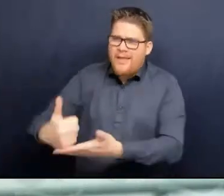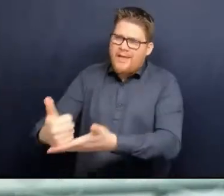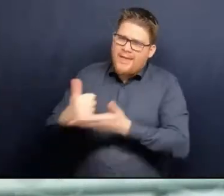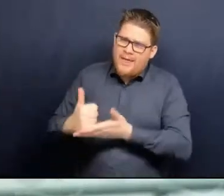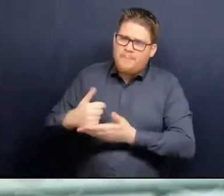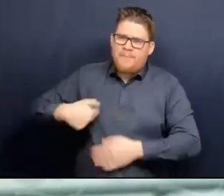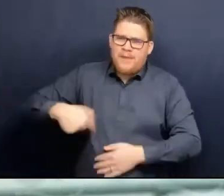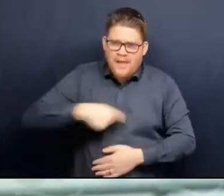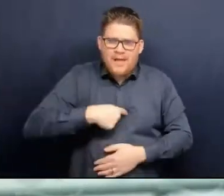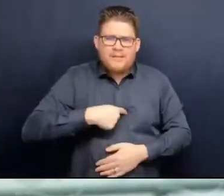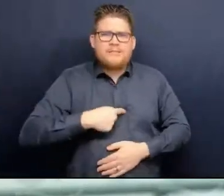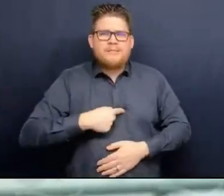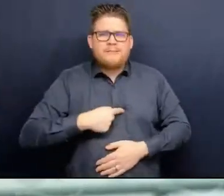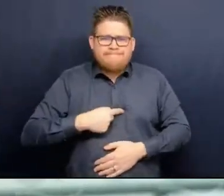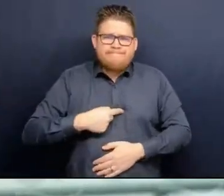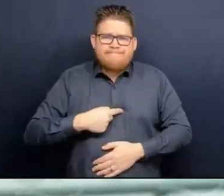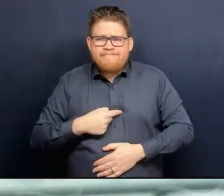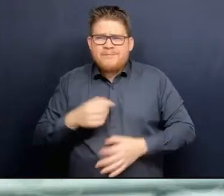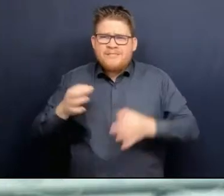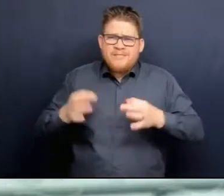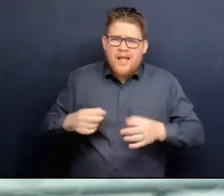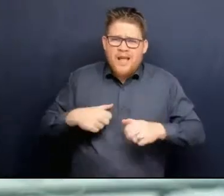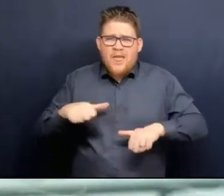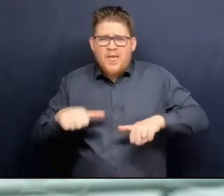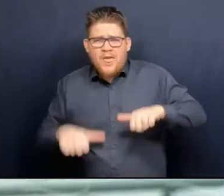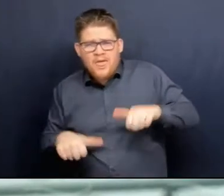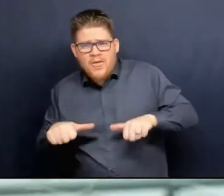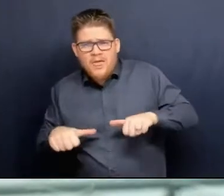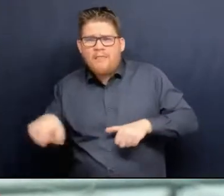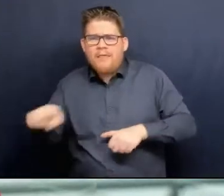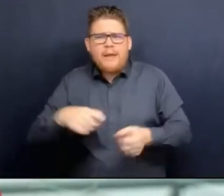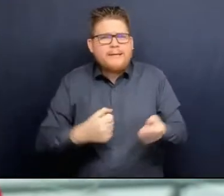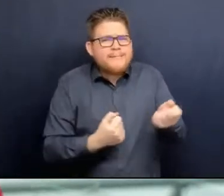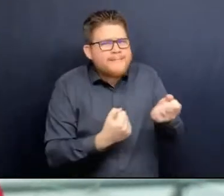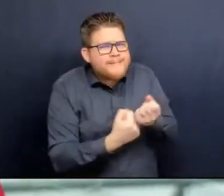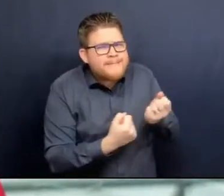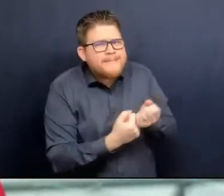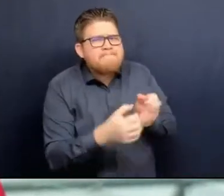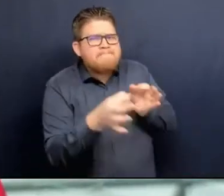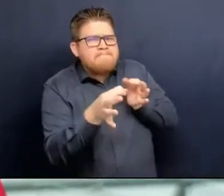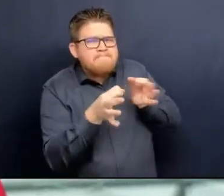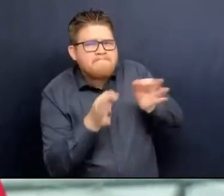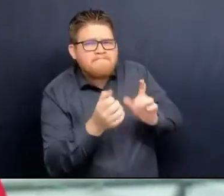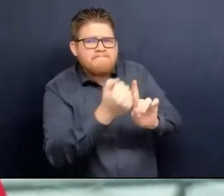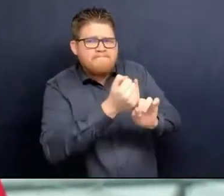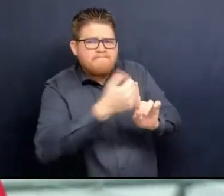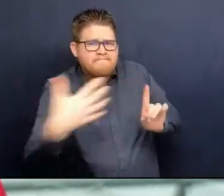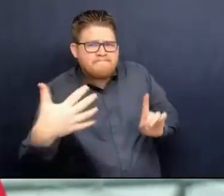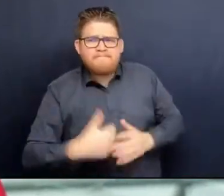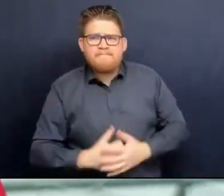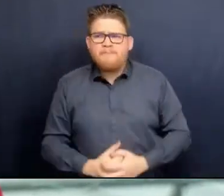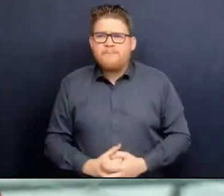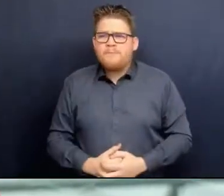making those important decisions , and I want to thank British Columbians for stepping up and